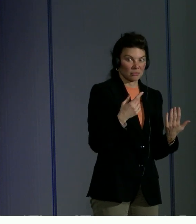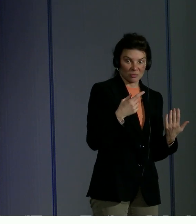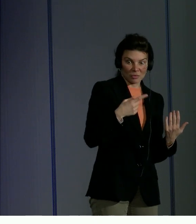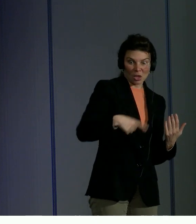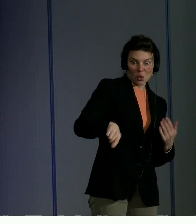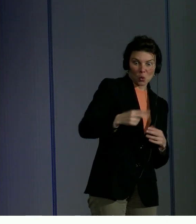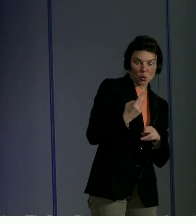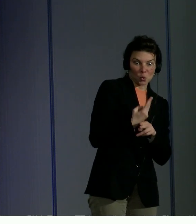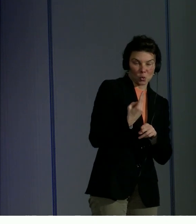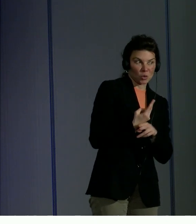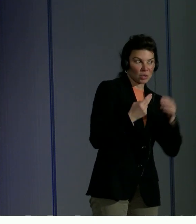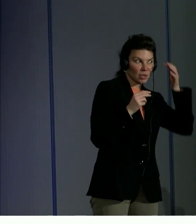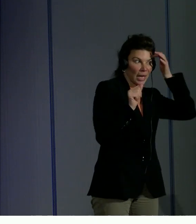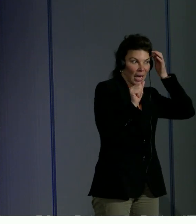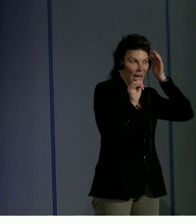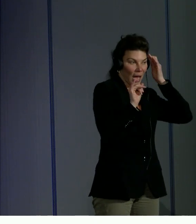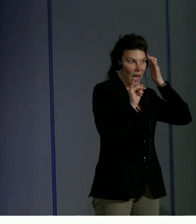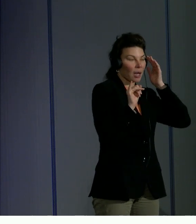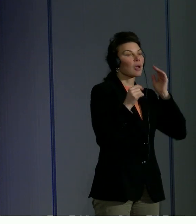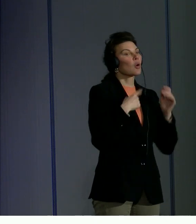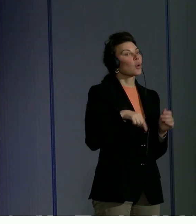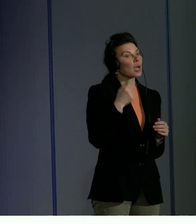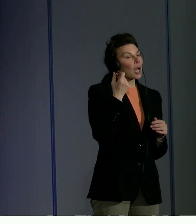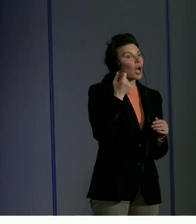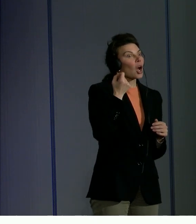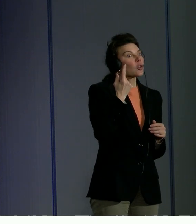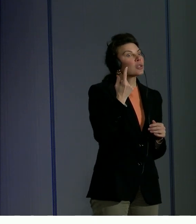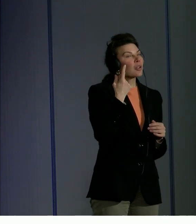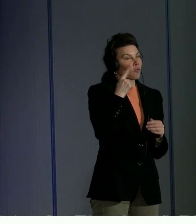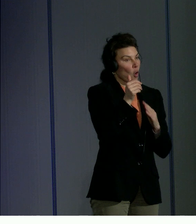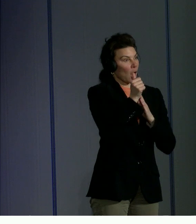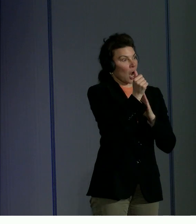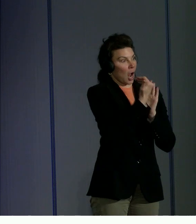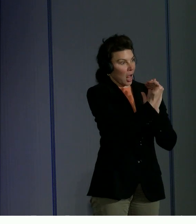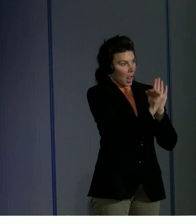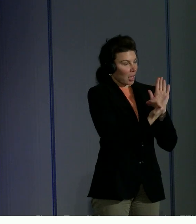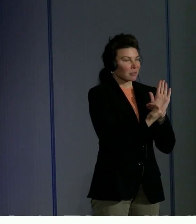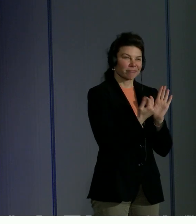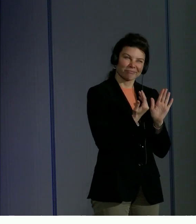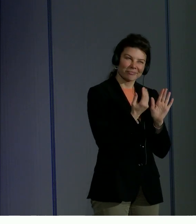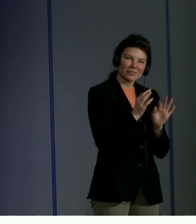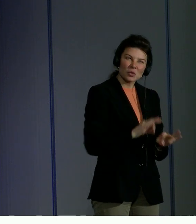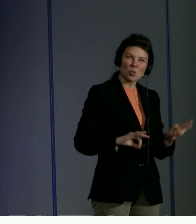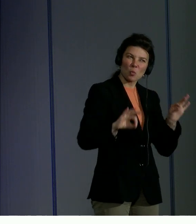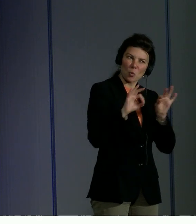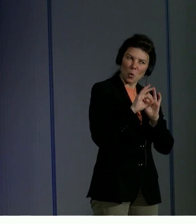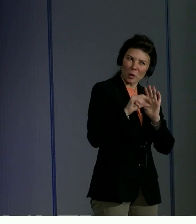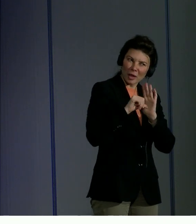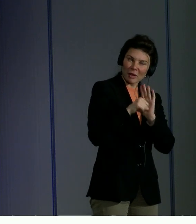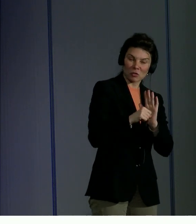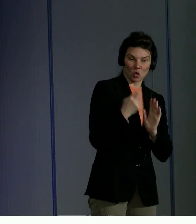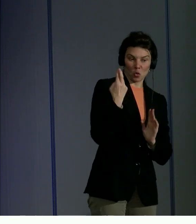understand that in guidance, that it's important to really emphasize that reasonable accommodation